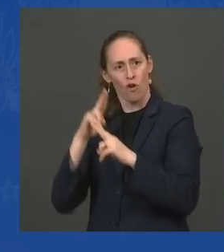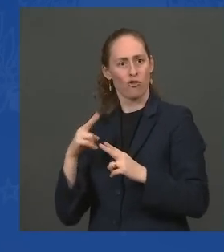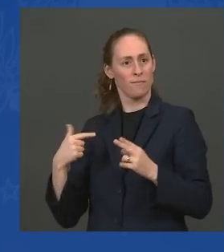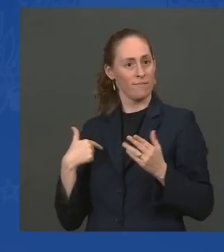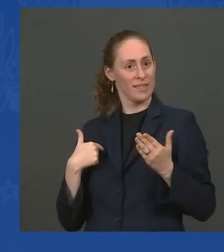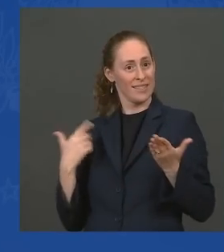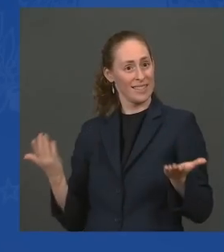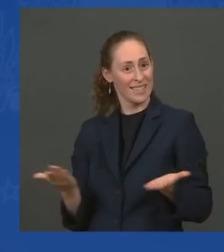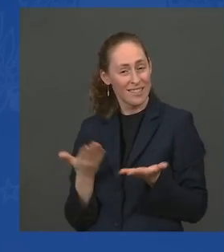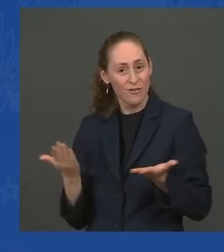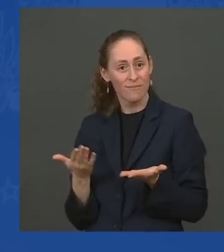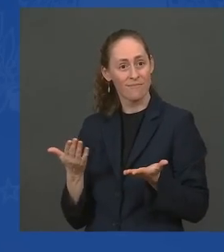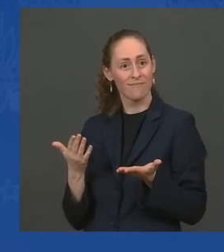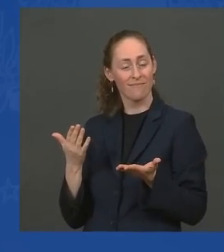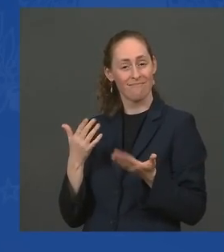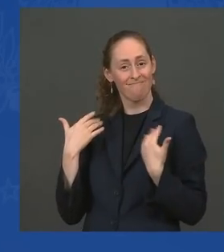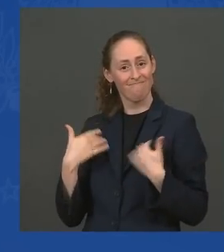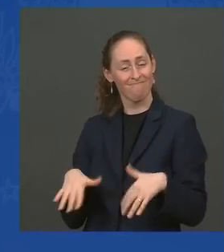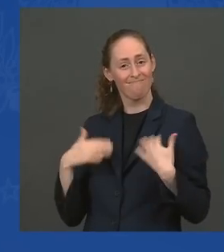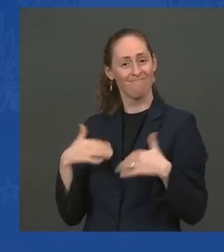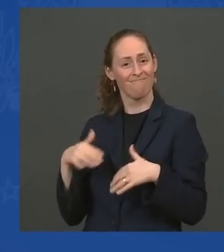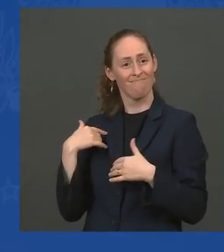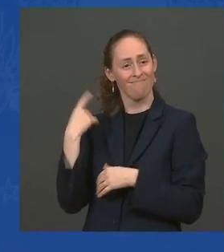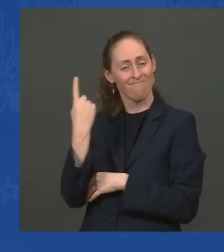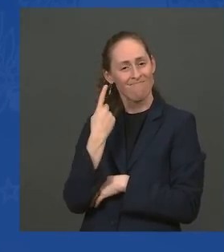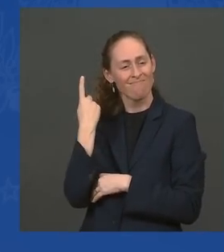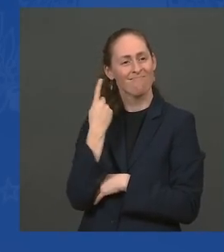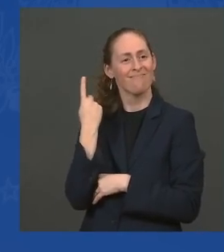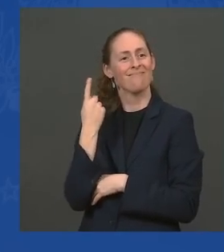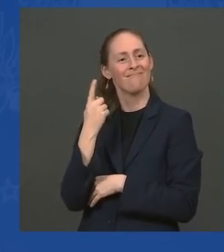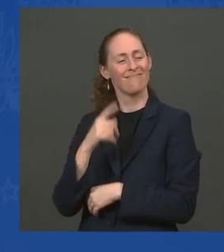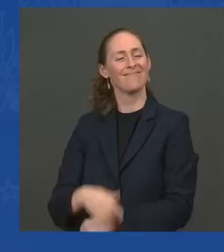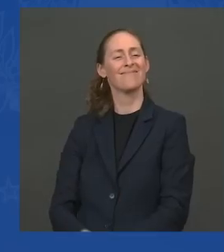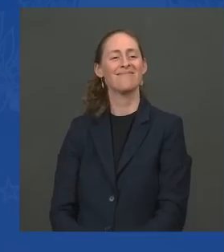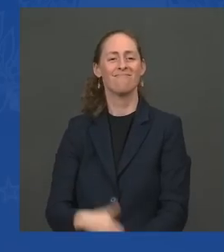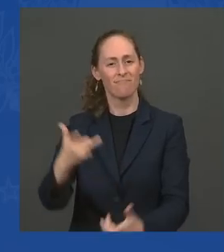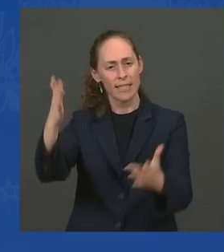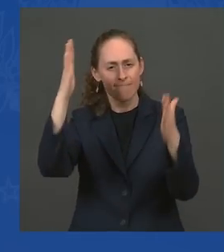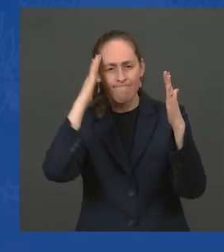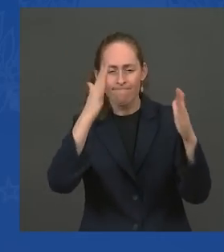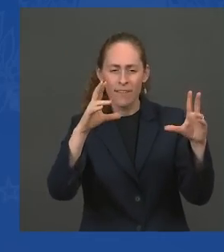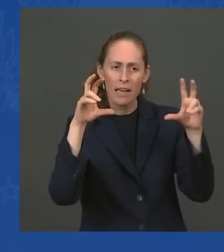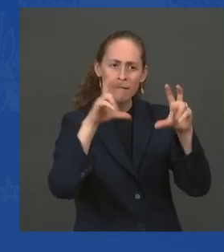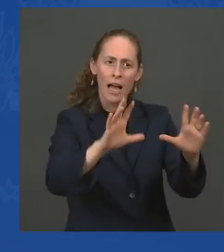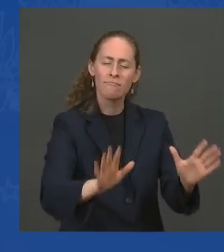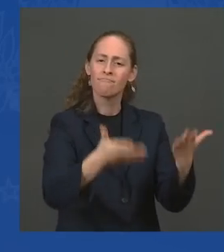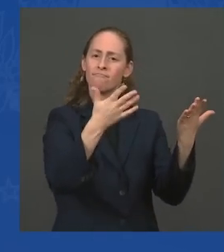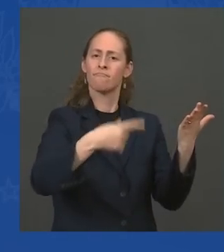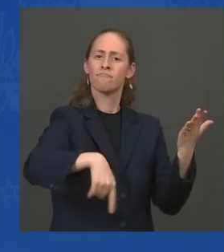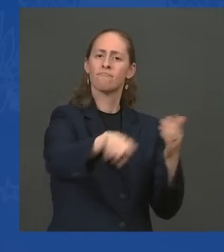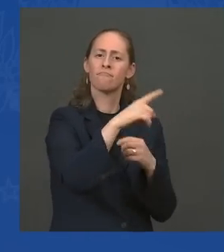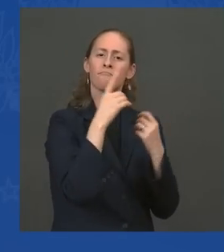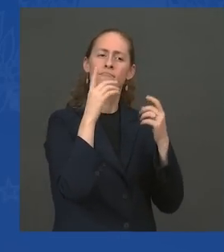with the President delivering a blue collar blueprint to rebuild America. I want to thank the CEO, Mary Barra